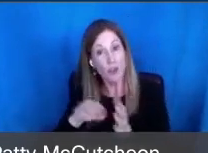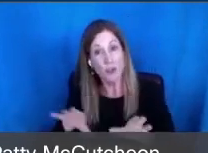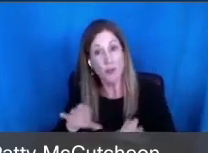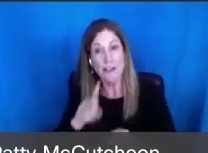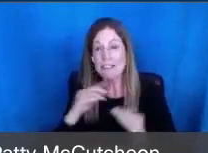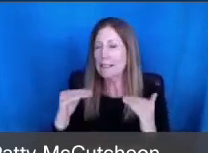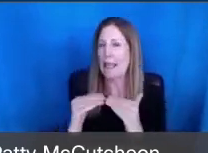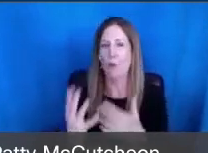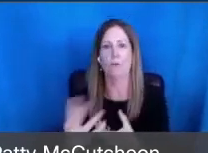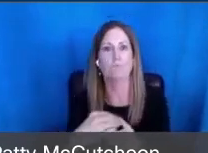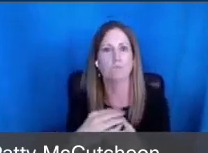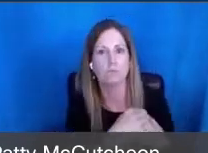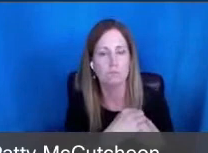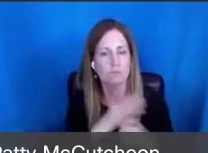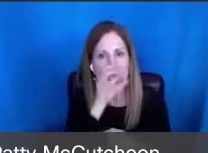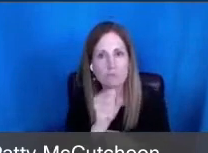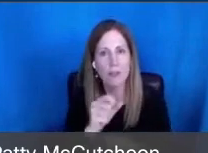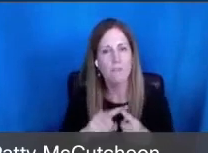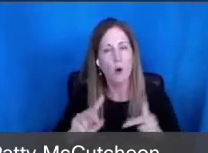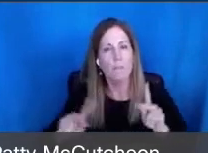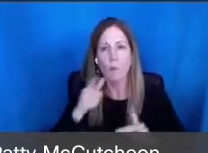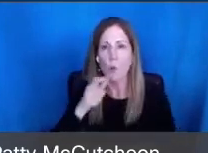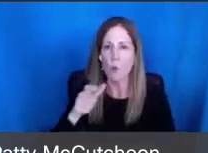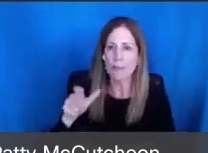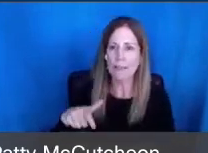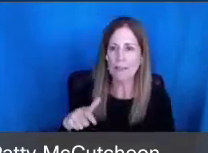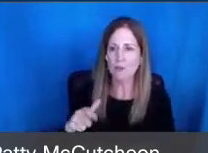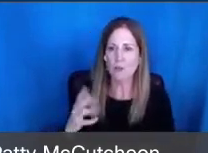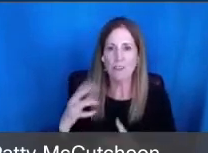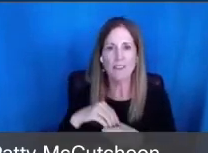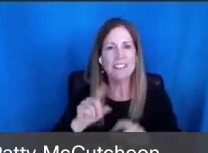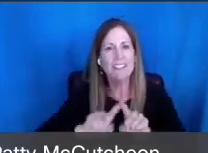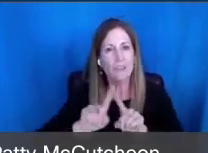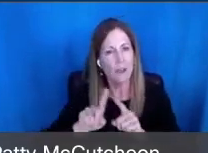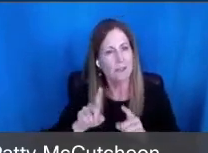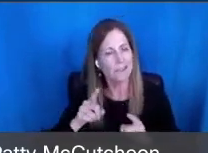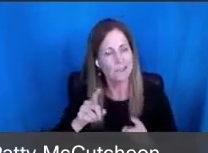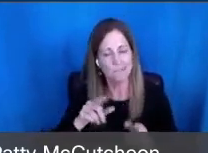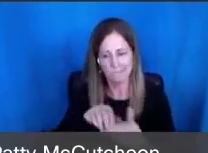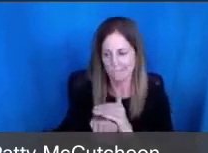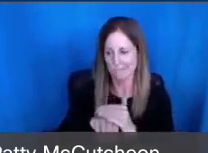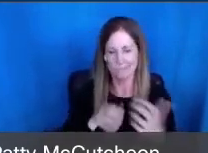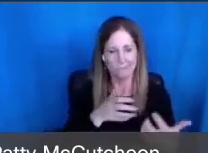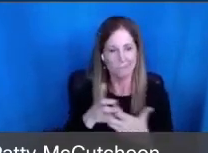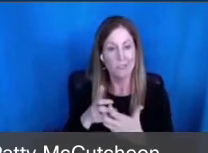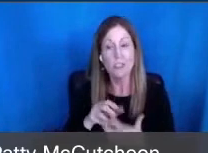Folks who need to engage in different ways, you know, whether it's through a screen reader or other tools.